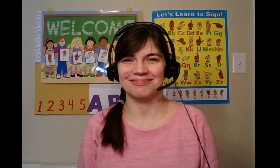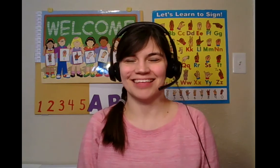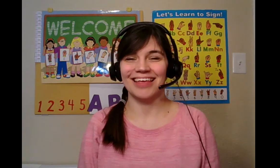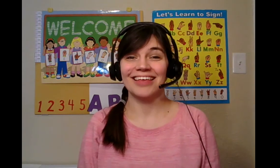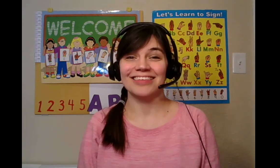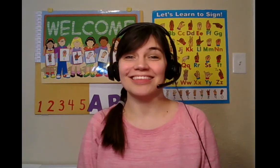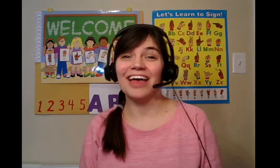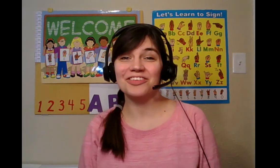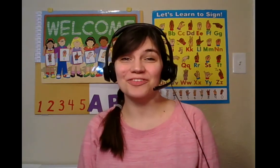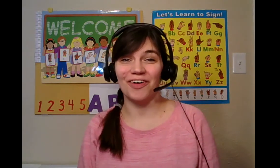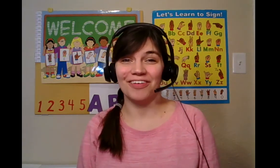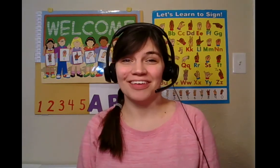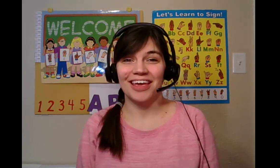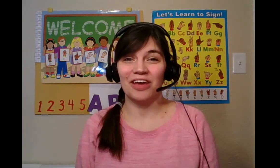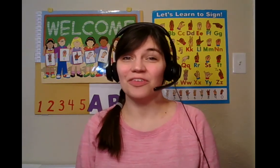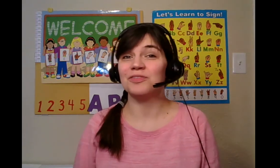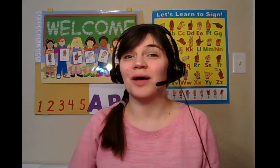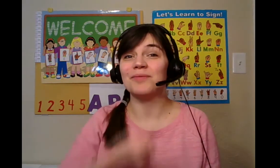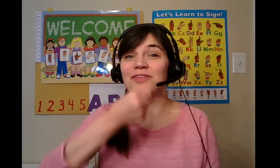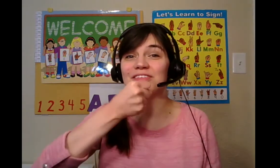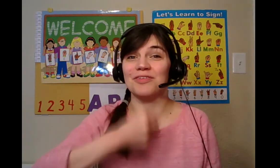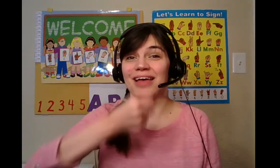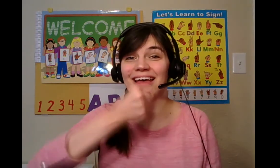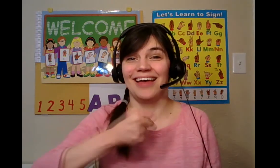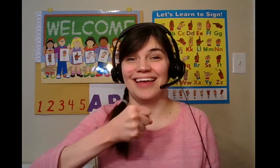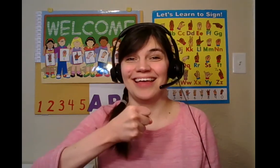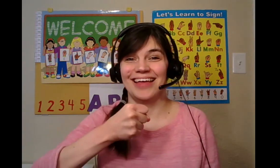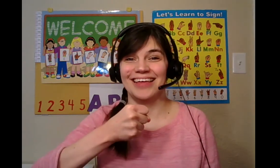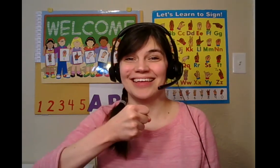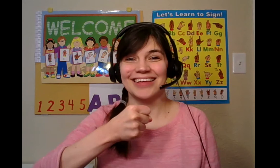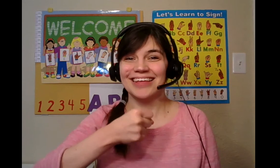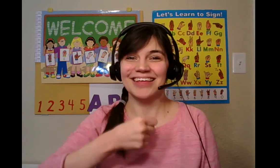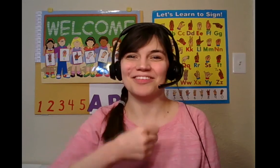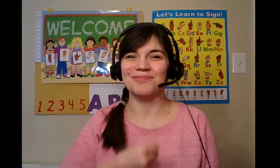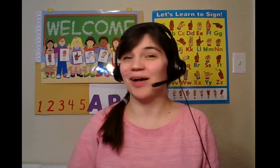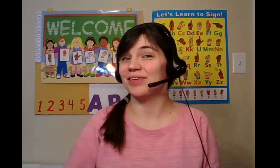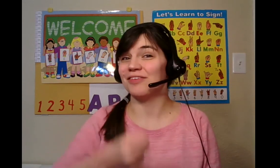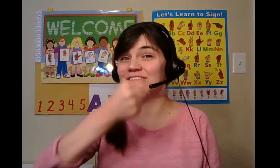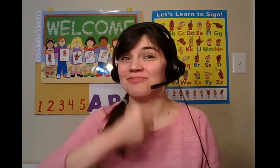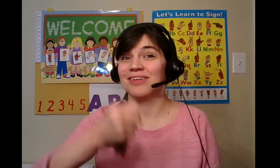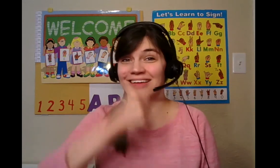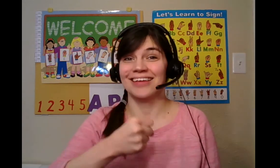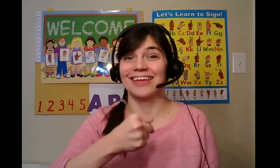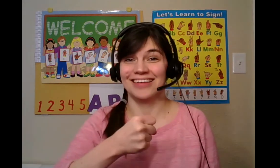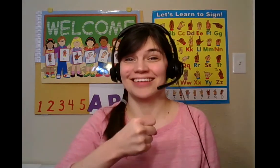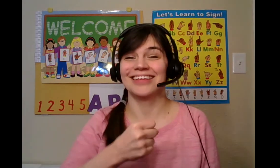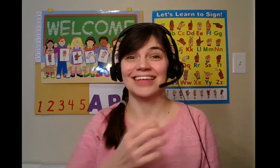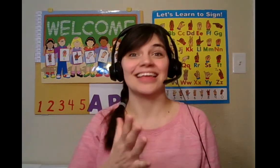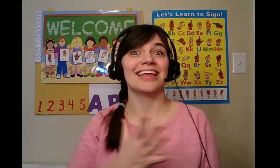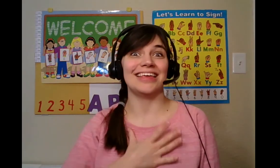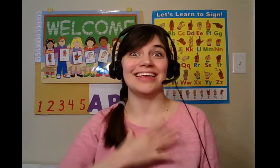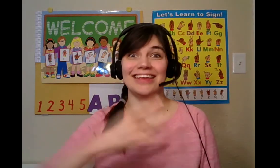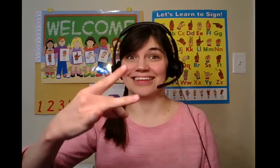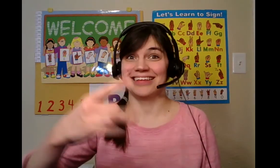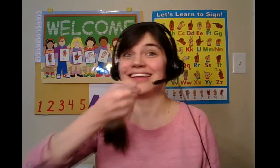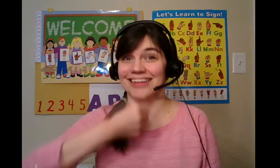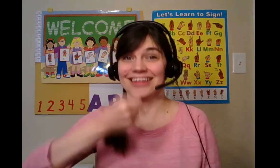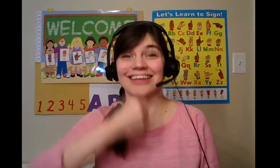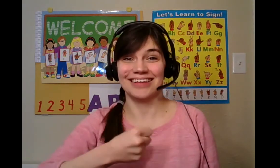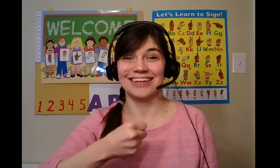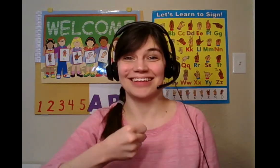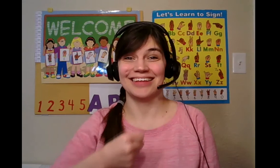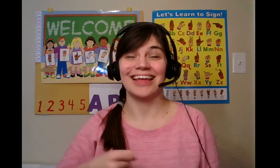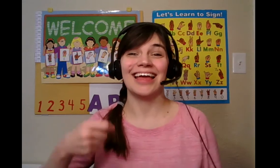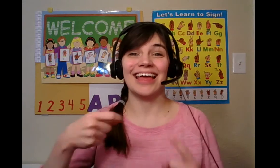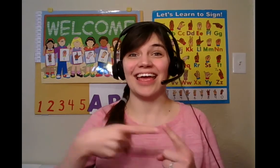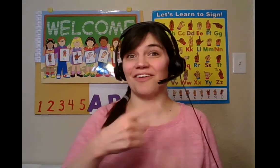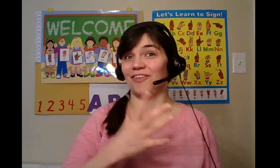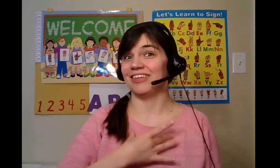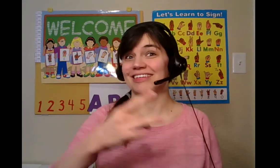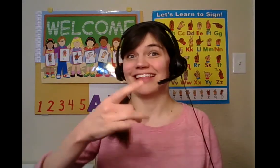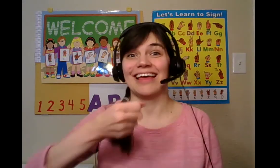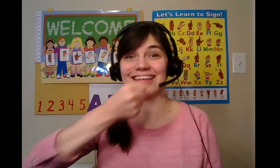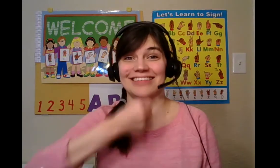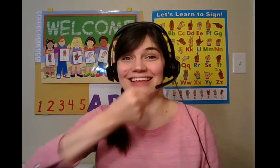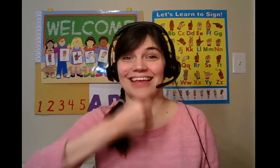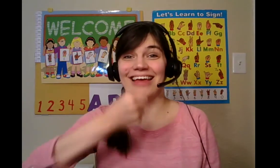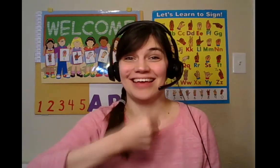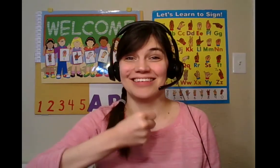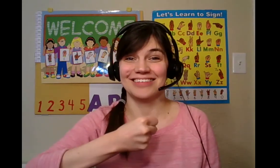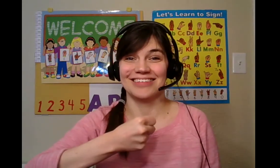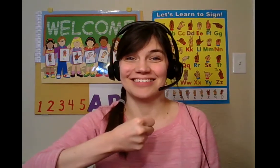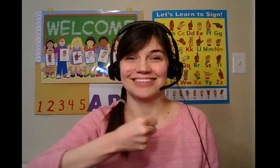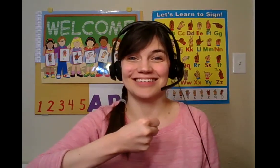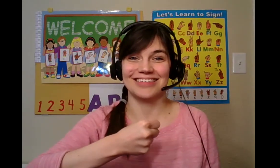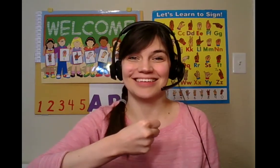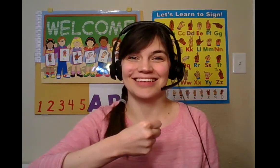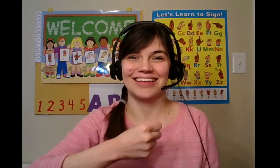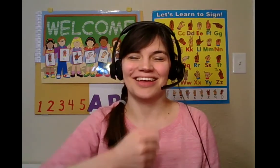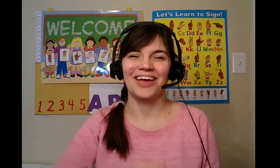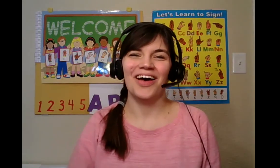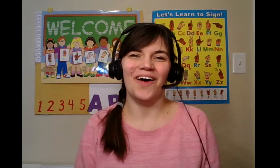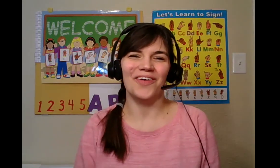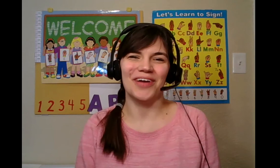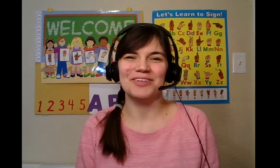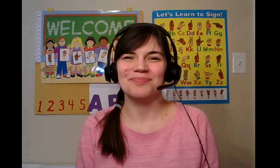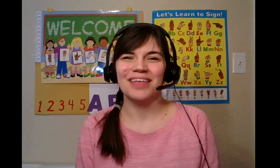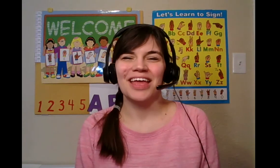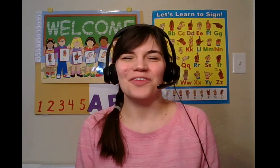Last of all, Harold's mom gives him... His mom gives him... He... Harold... All right, if you